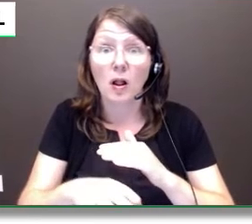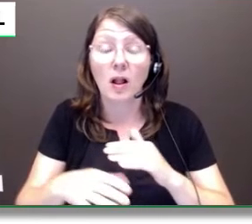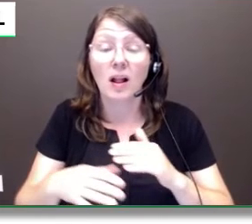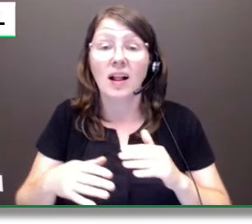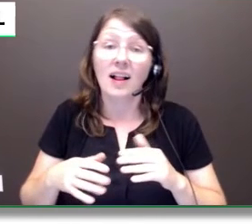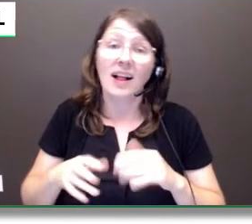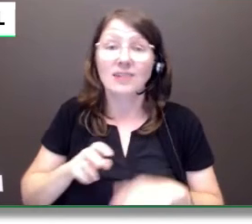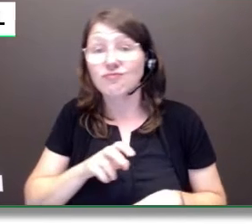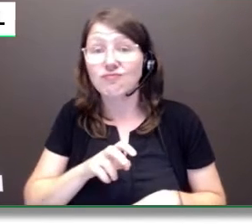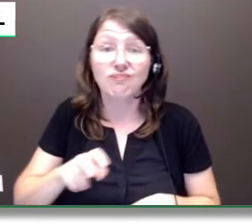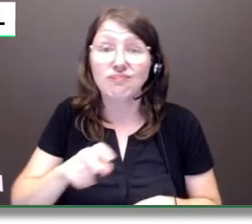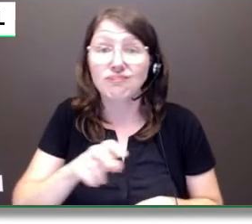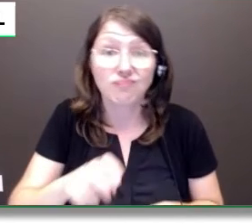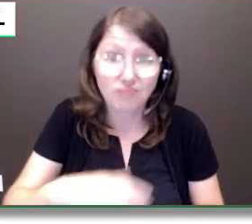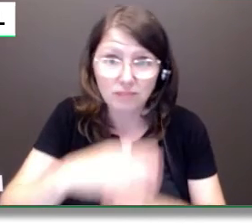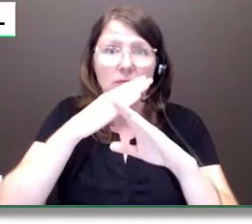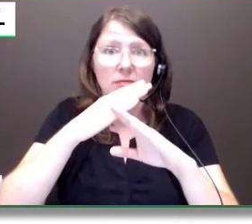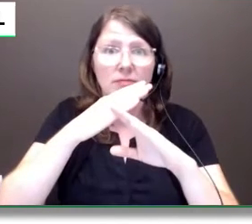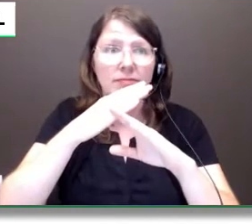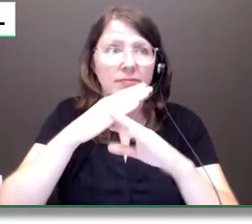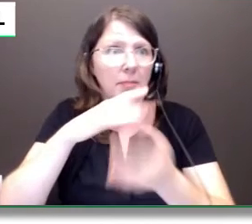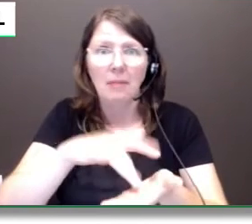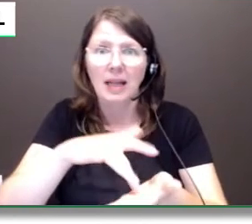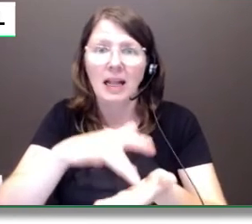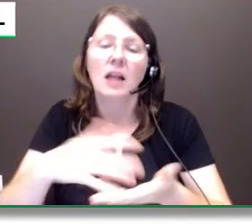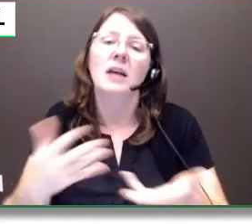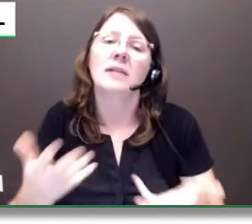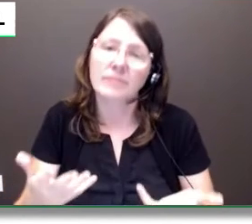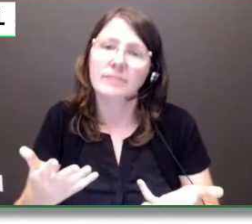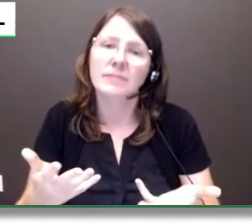advertised if it's a three kilometer trail and only one